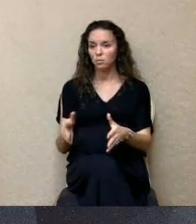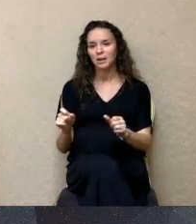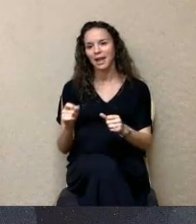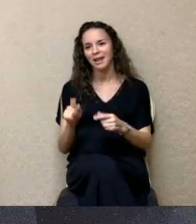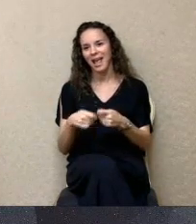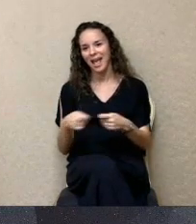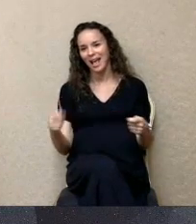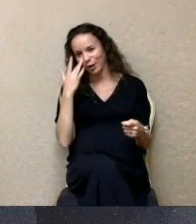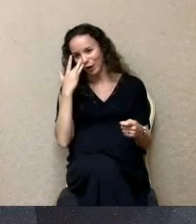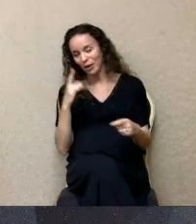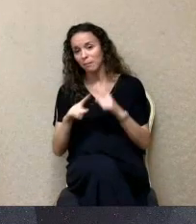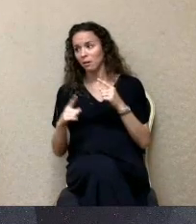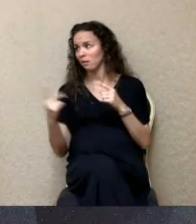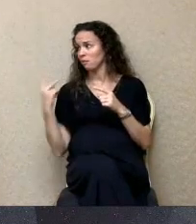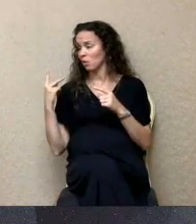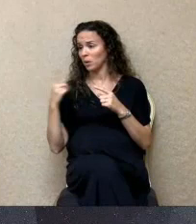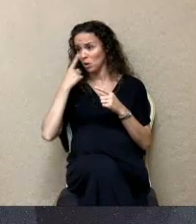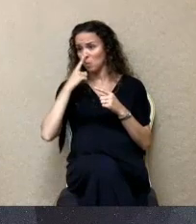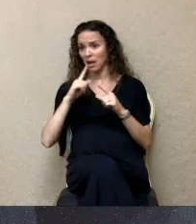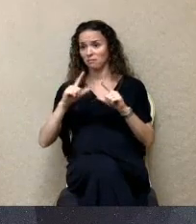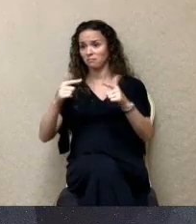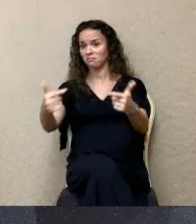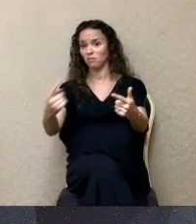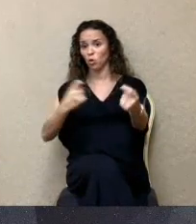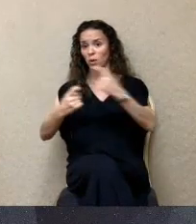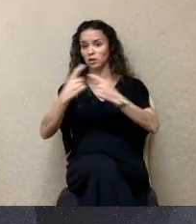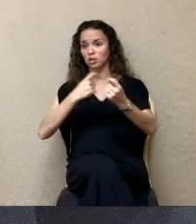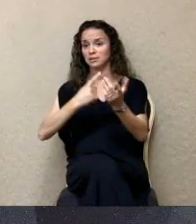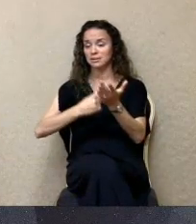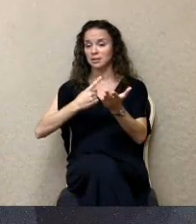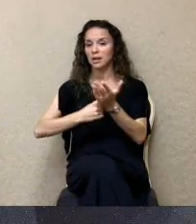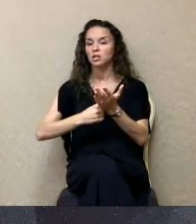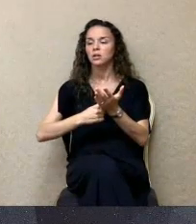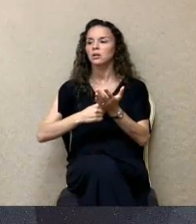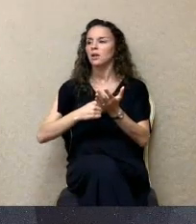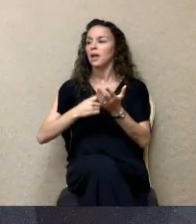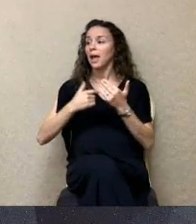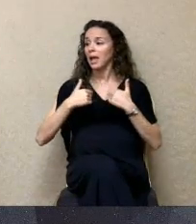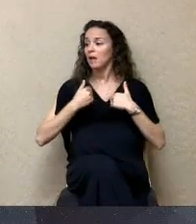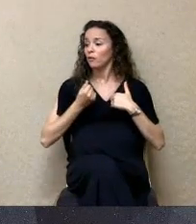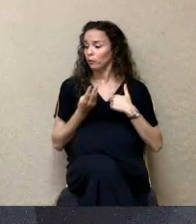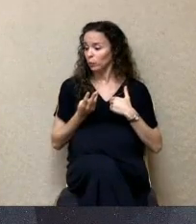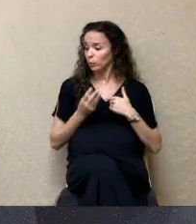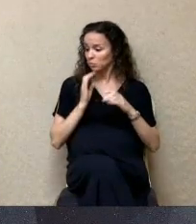I are happy to take questions and discussion. I also brought along a few communication systems, so if